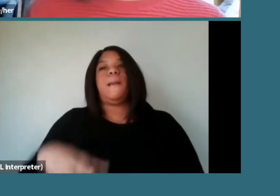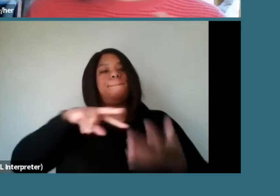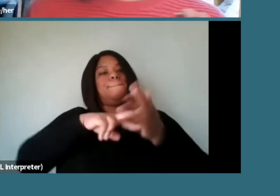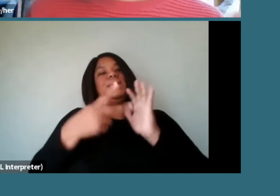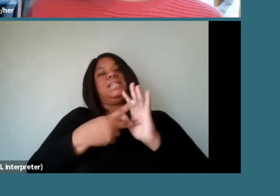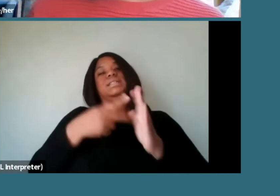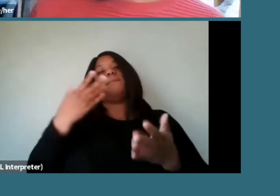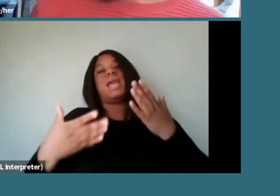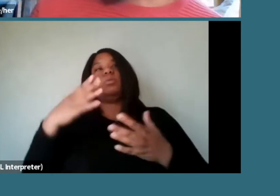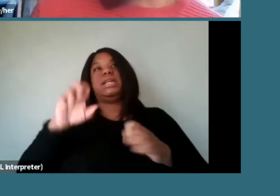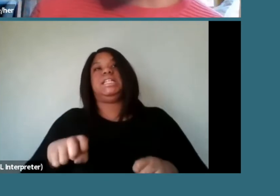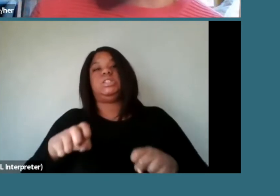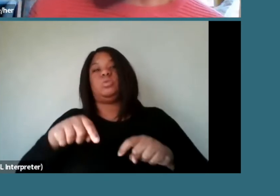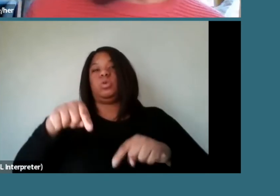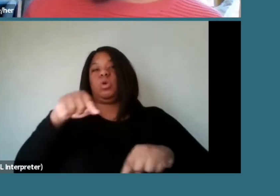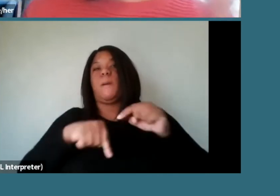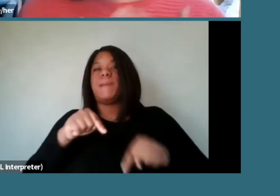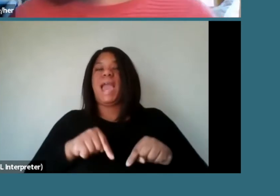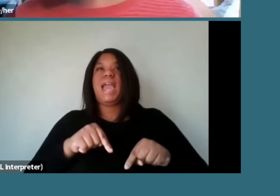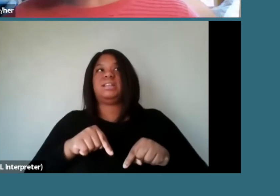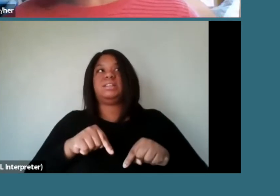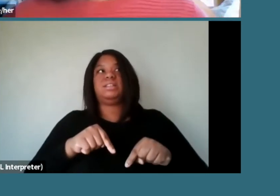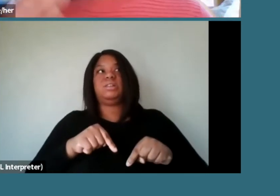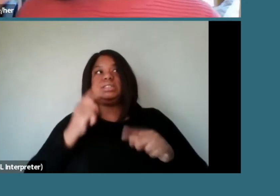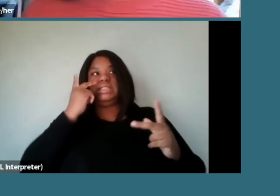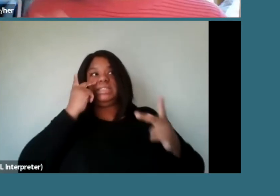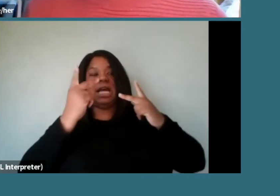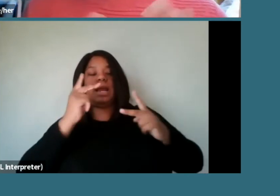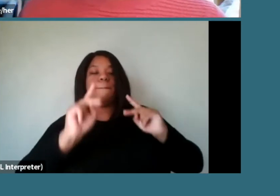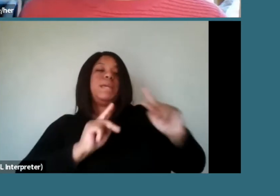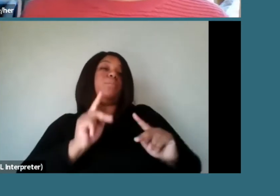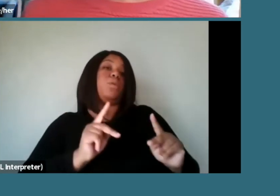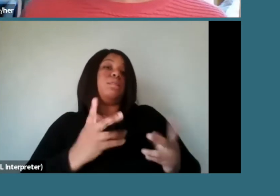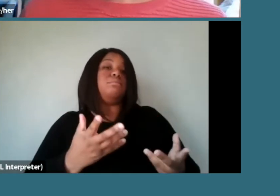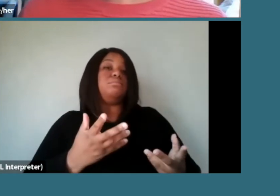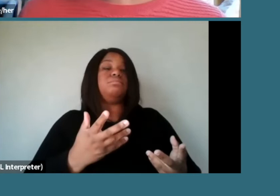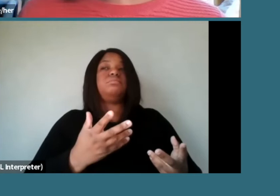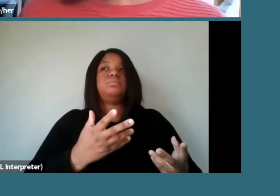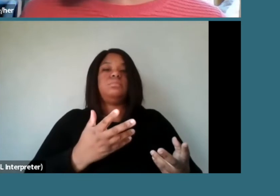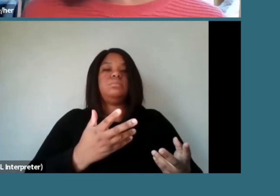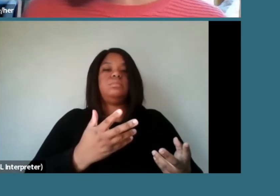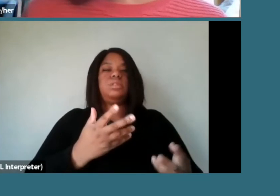need to pull back on thinking about sighted people. Or maybe we have to think about why is this image here?